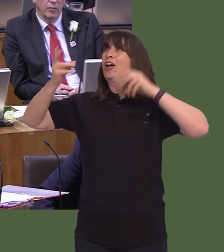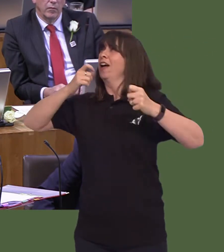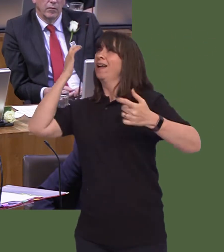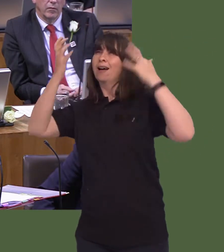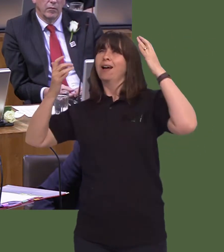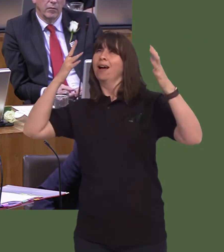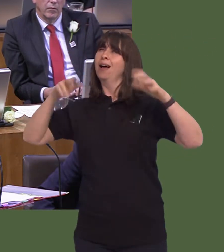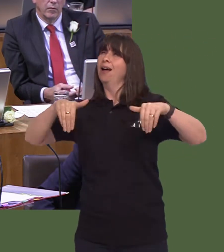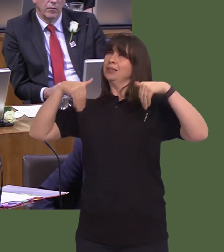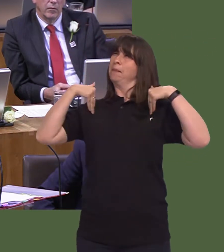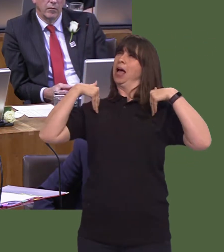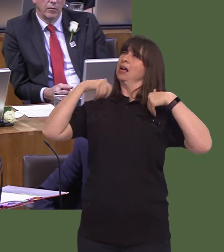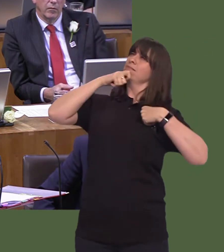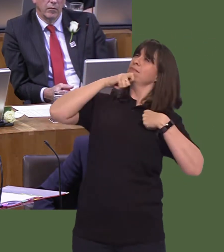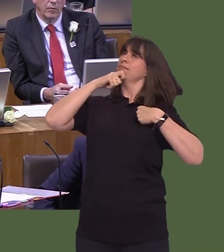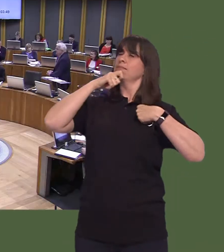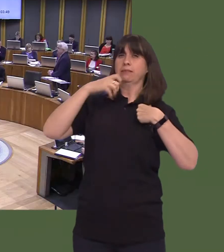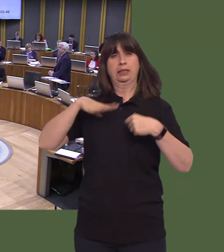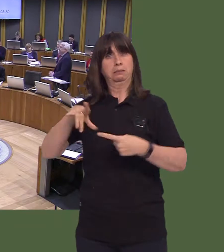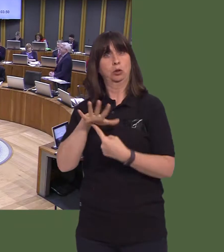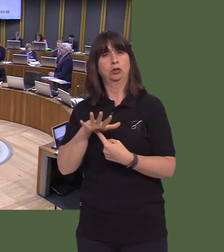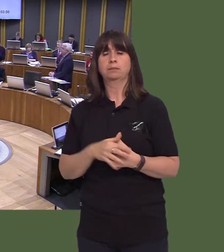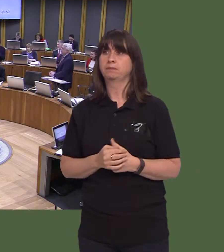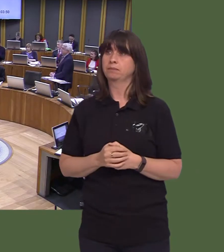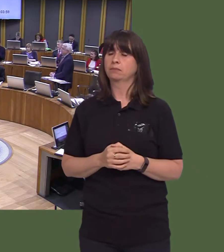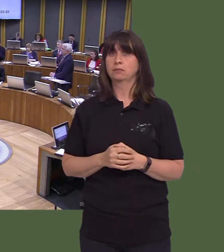Neil Hamilton AM: Well, all I can say is, having looked at the various materials that